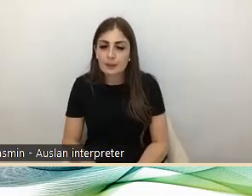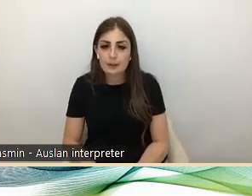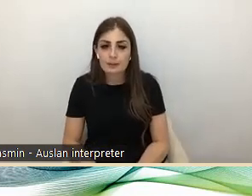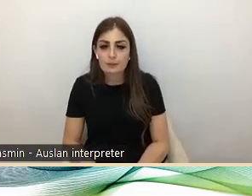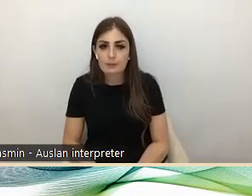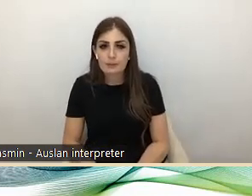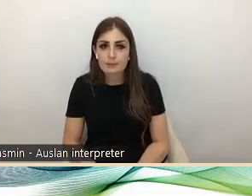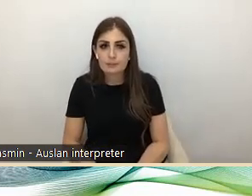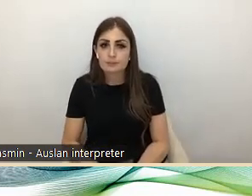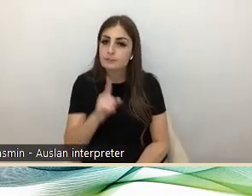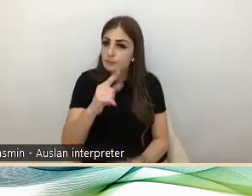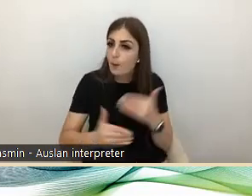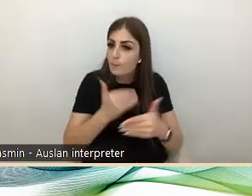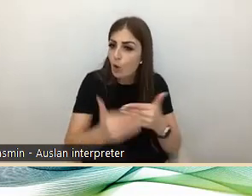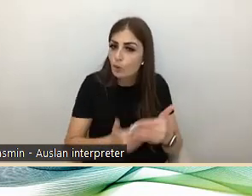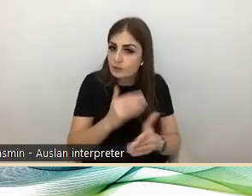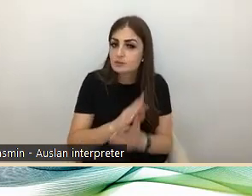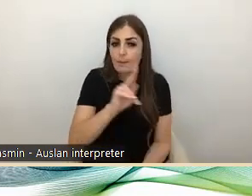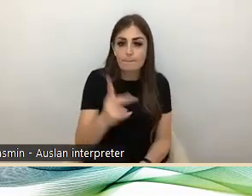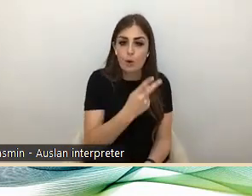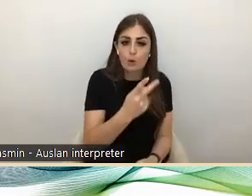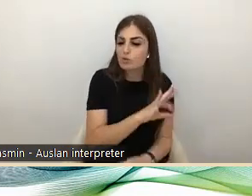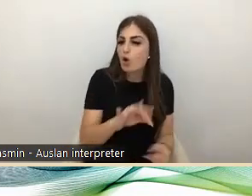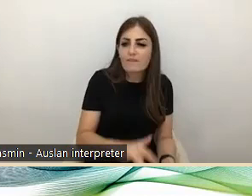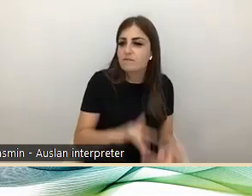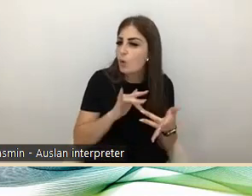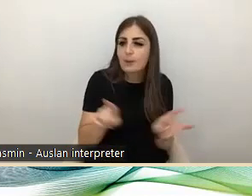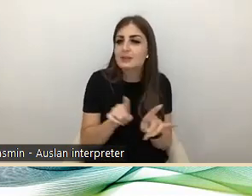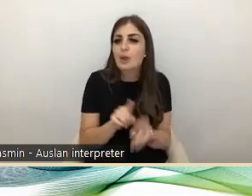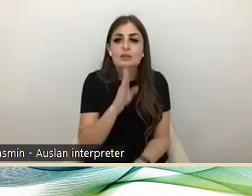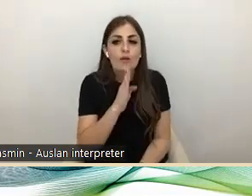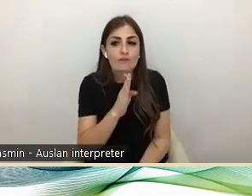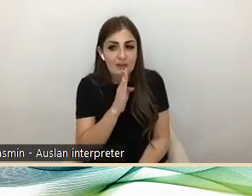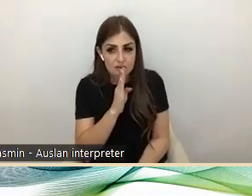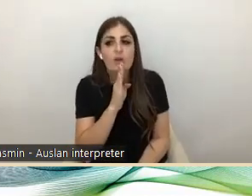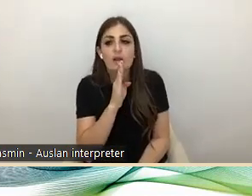This process is informal, confidential and occurs outside the AAT proceedings.